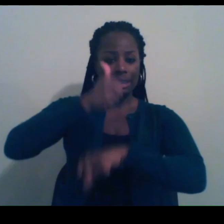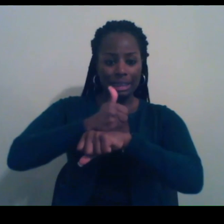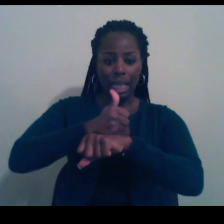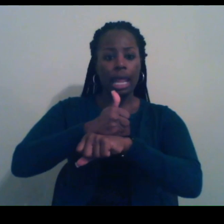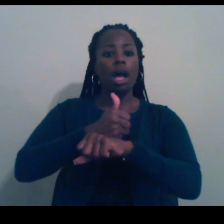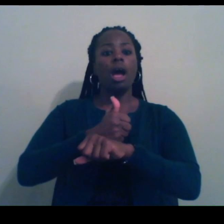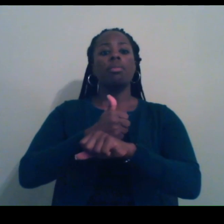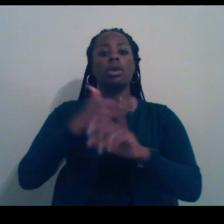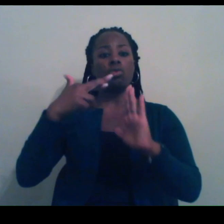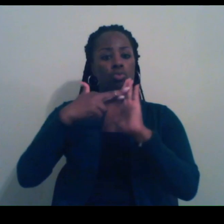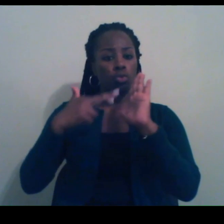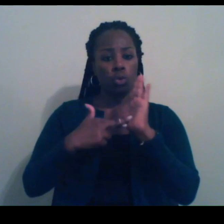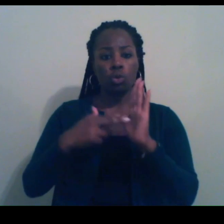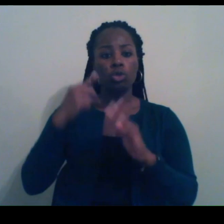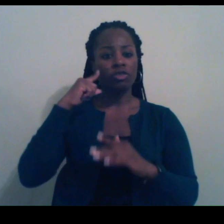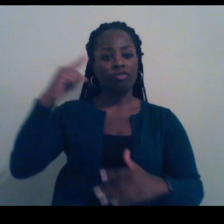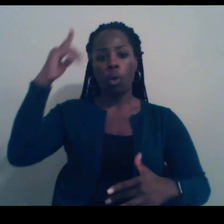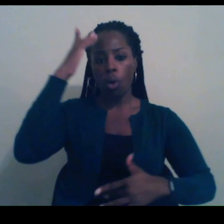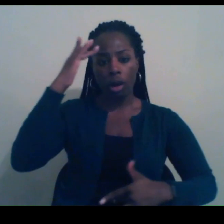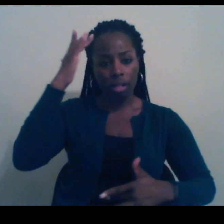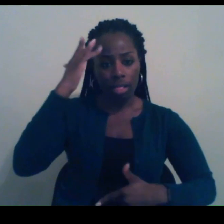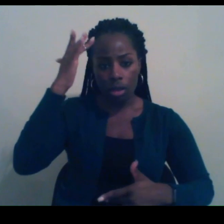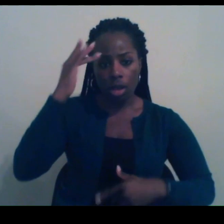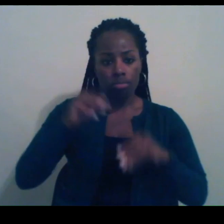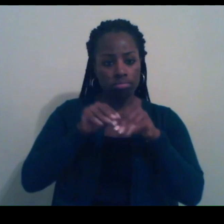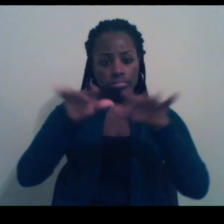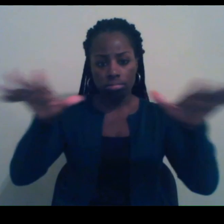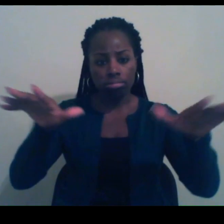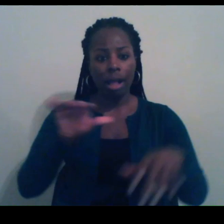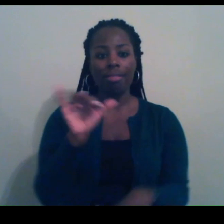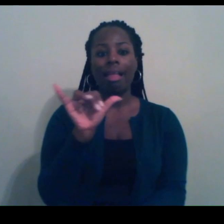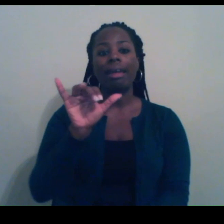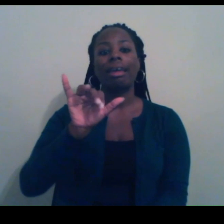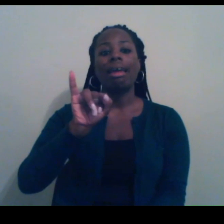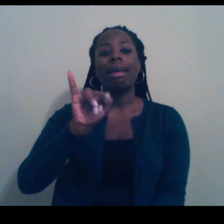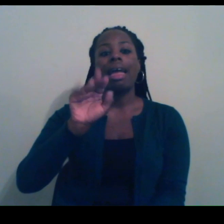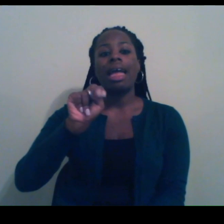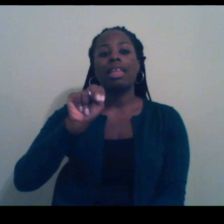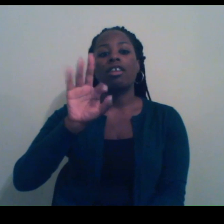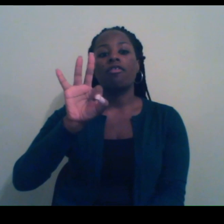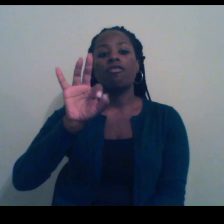other outbreaks such as influenza and so health care facilities already have